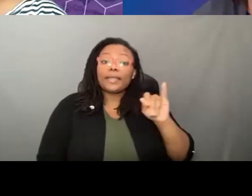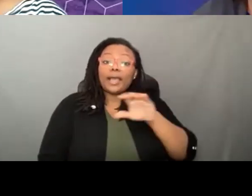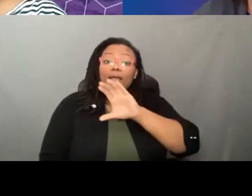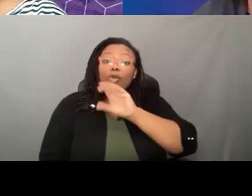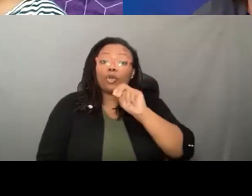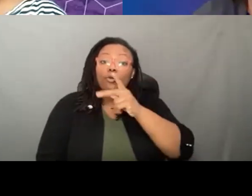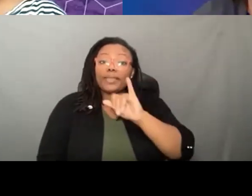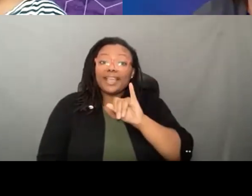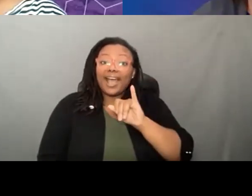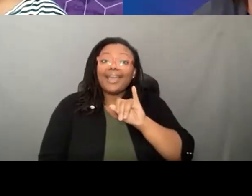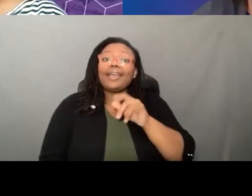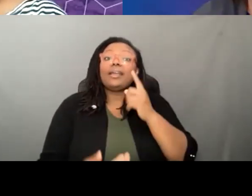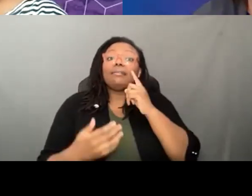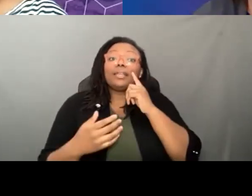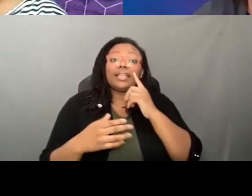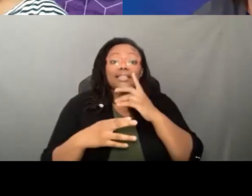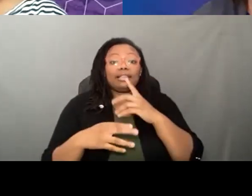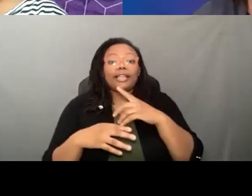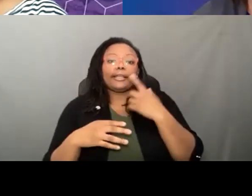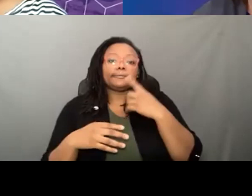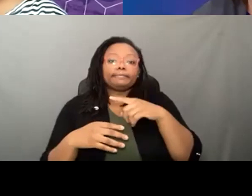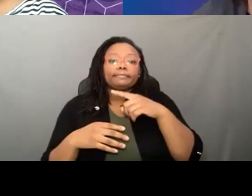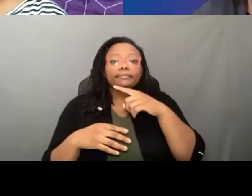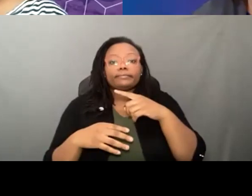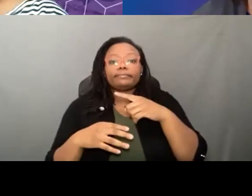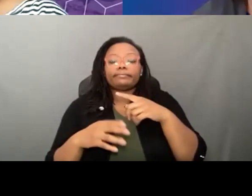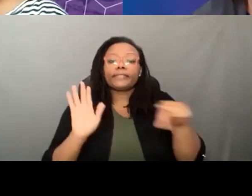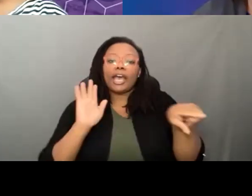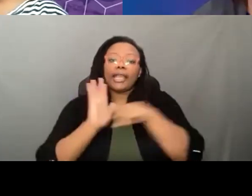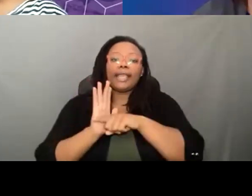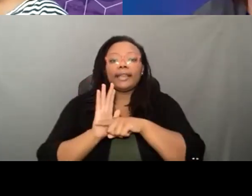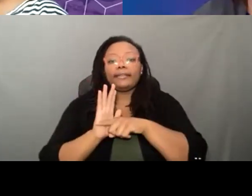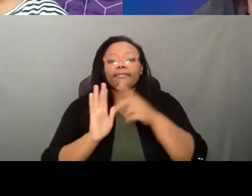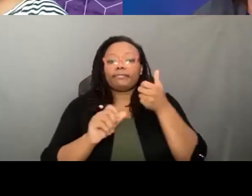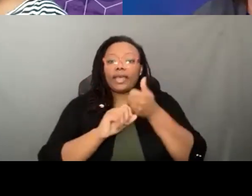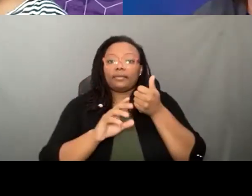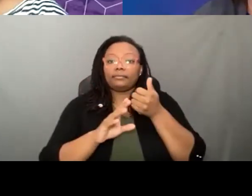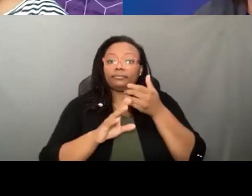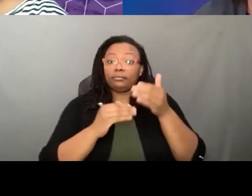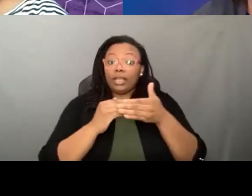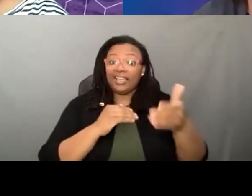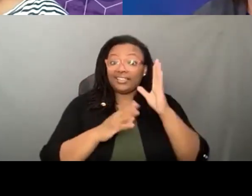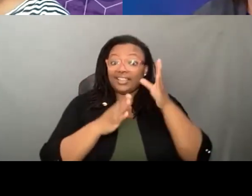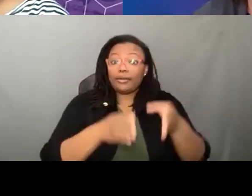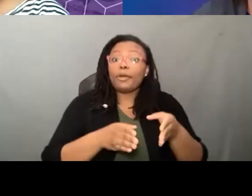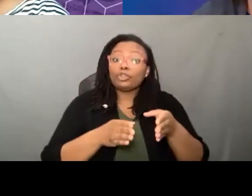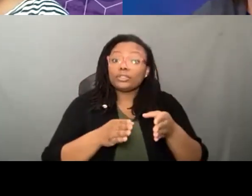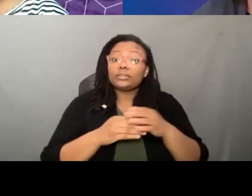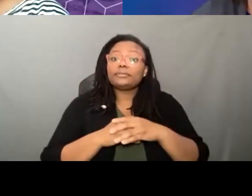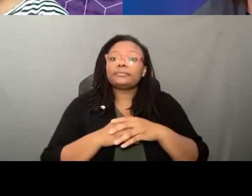So is it kind of like a black mark against them going forward? Jeff Vieceli: The history is maintained, but it's not really --